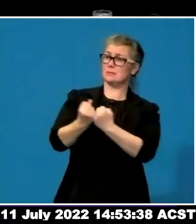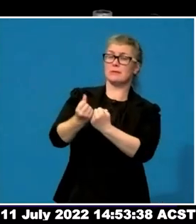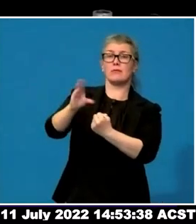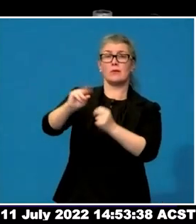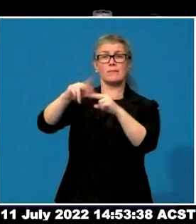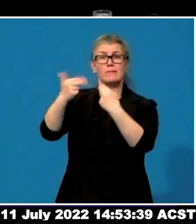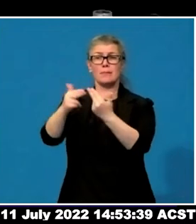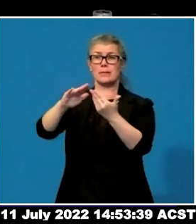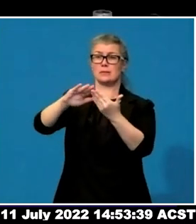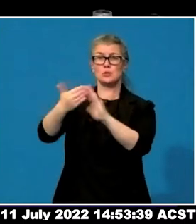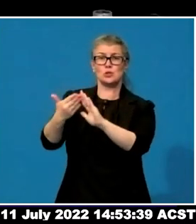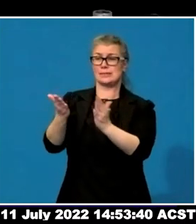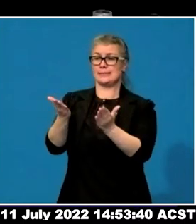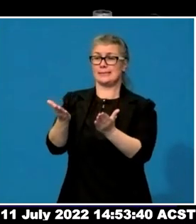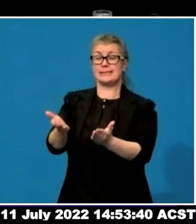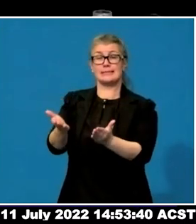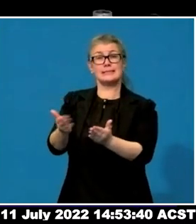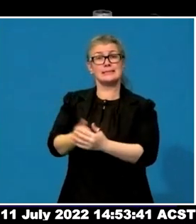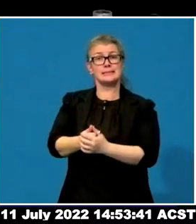for all of those intersectionalities, if I can put it that way.